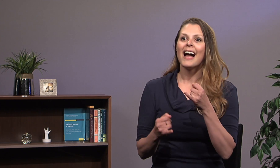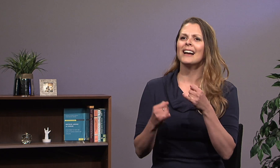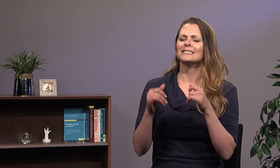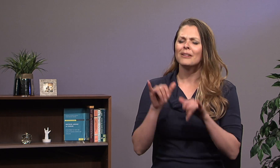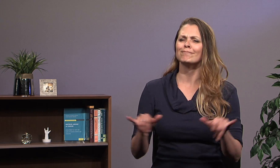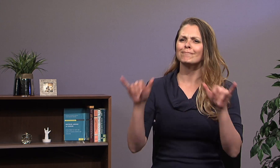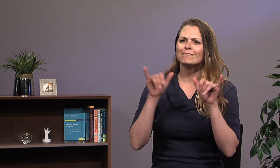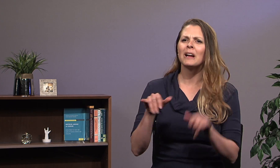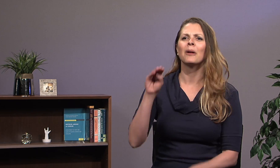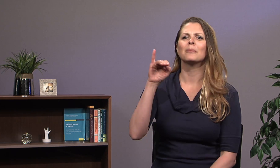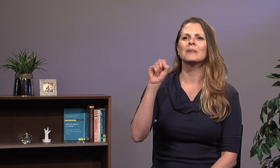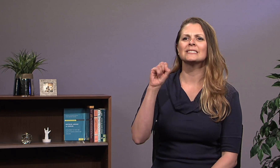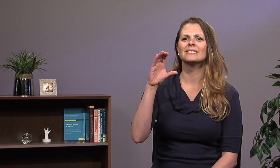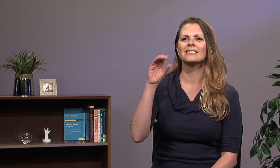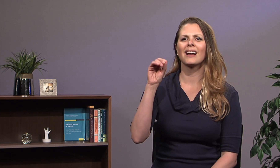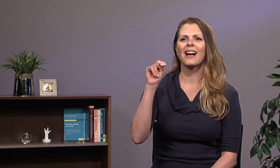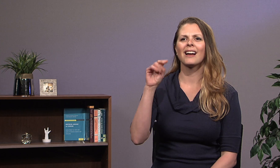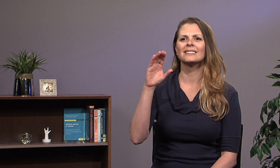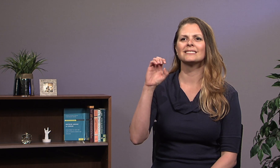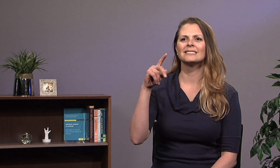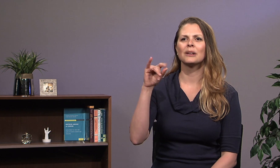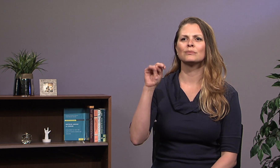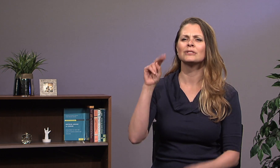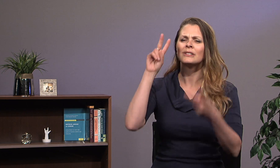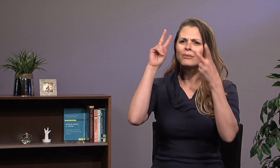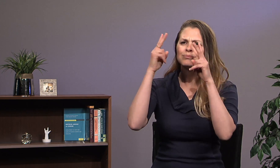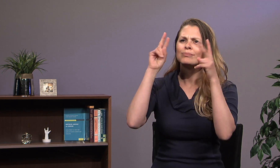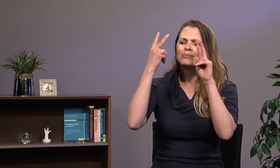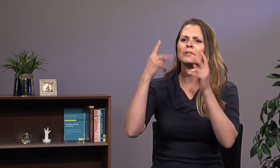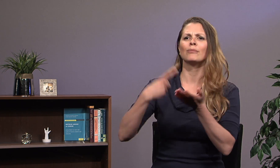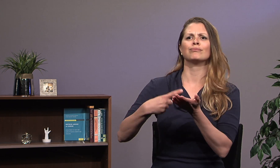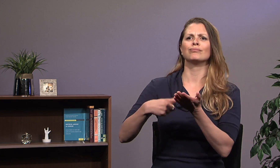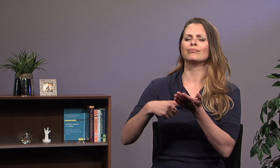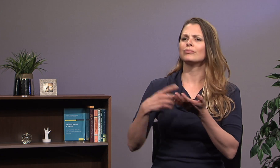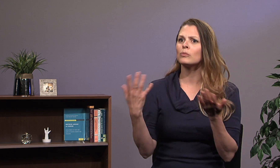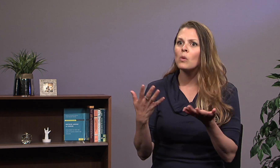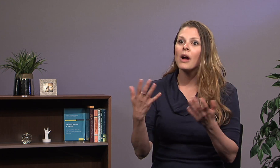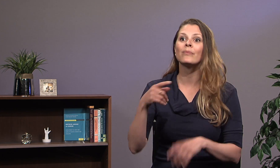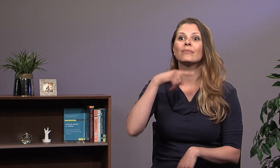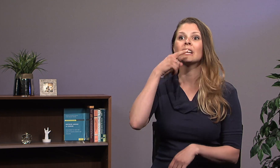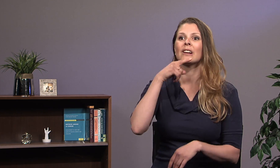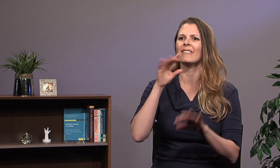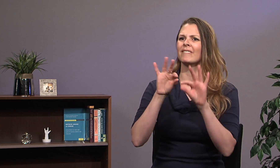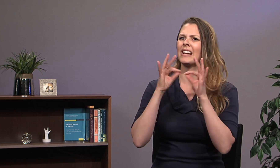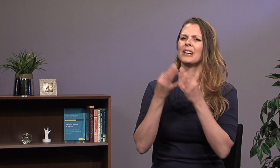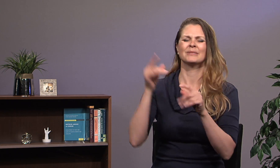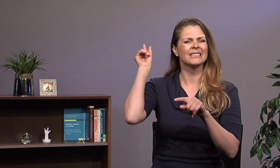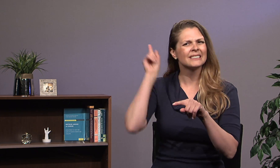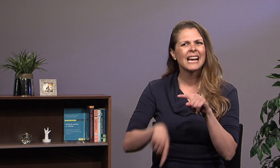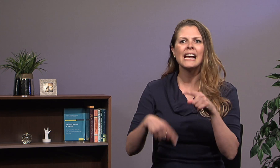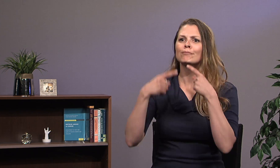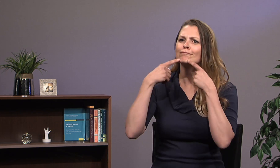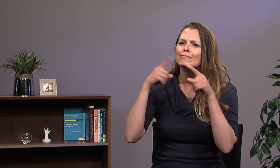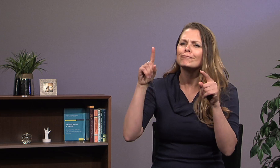The last commonly held misconception we will discuss is that hearing families cannot effectively learn and use American Sign Language